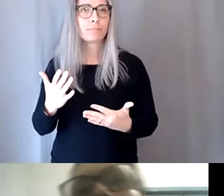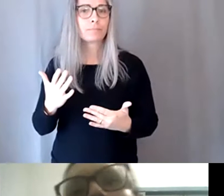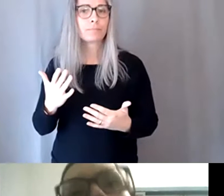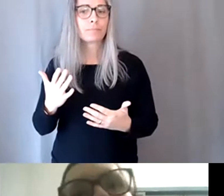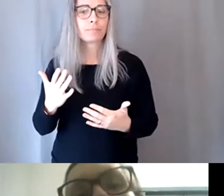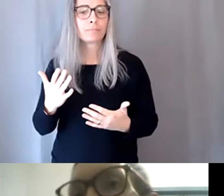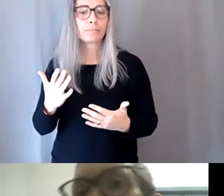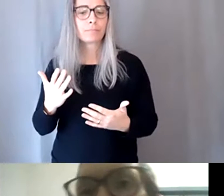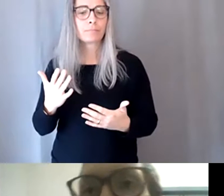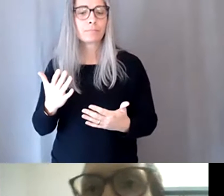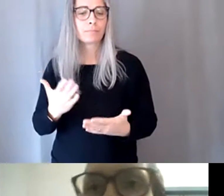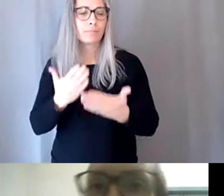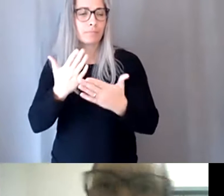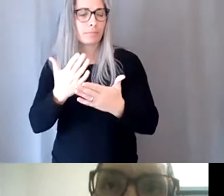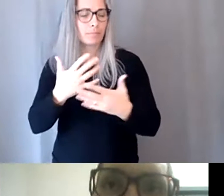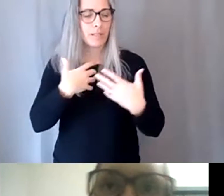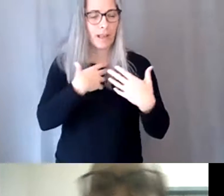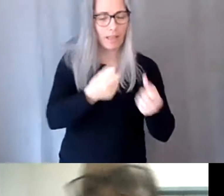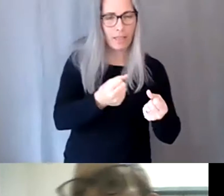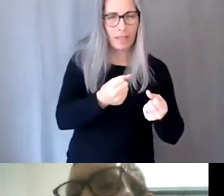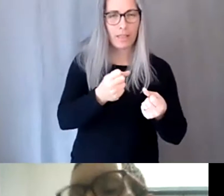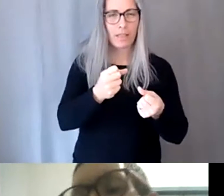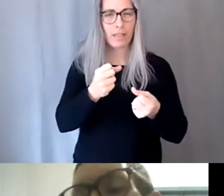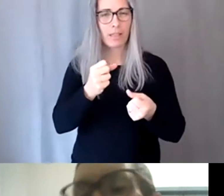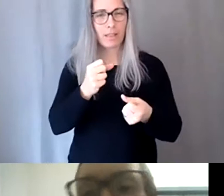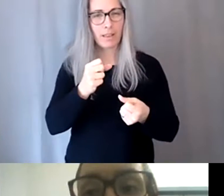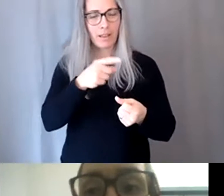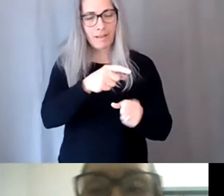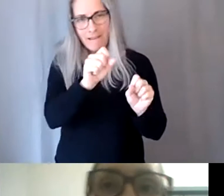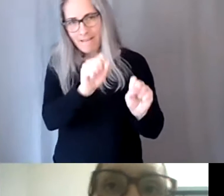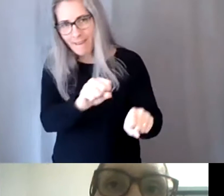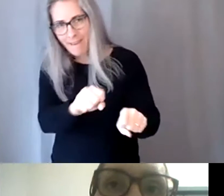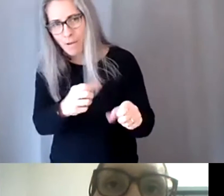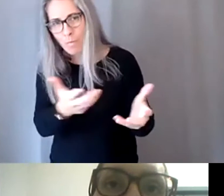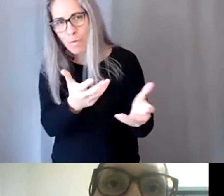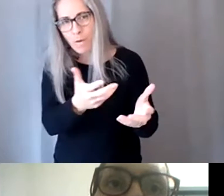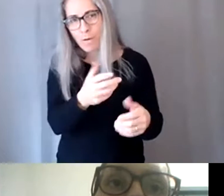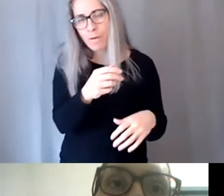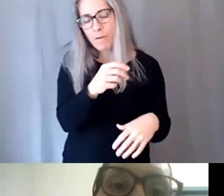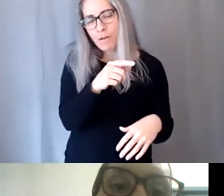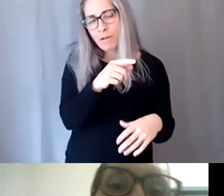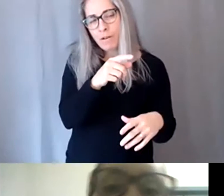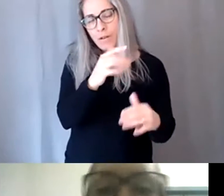functionality functioning things that only will be resolved